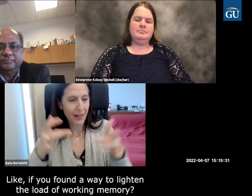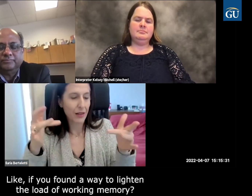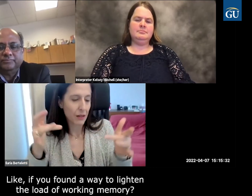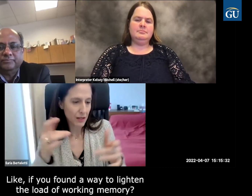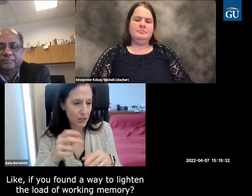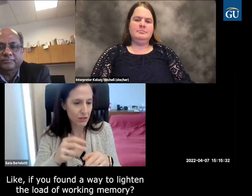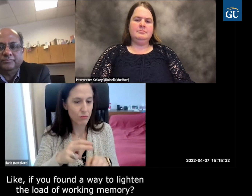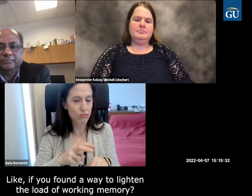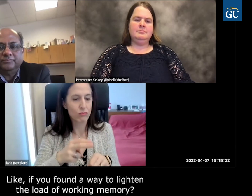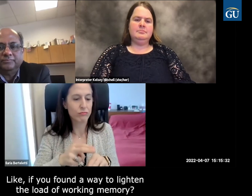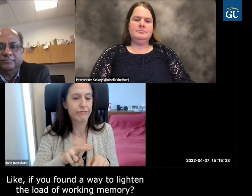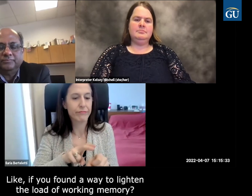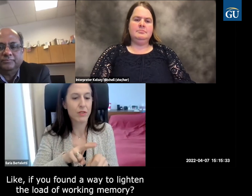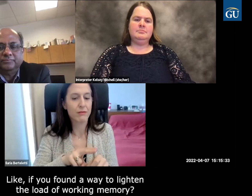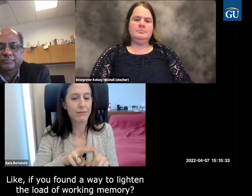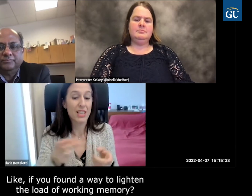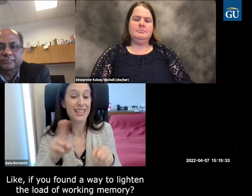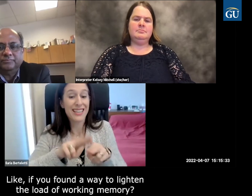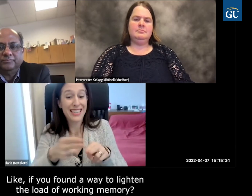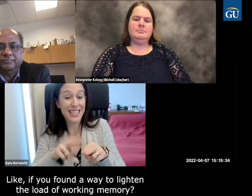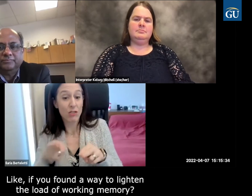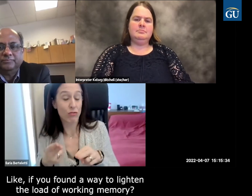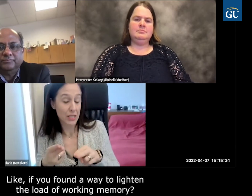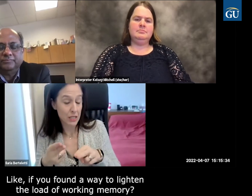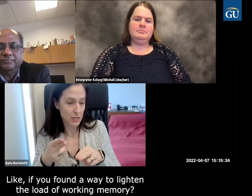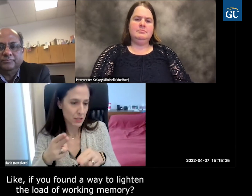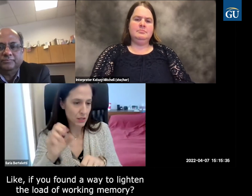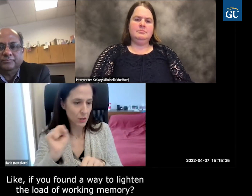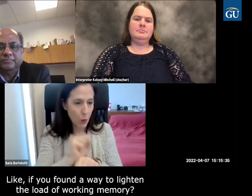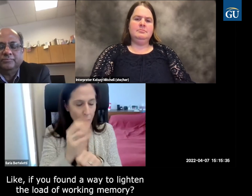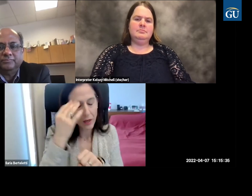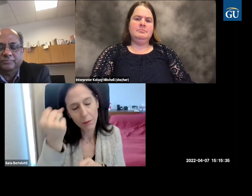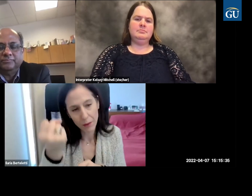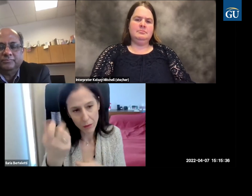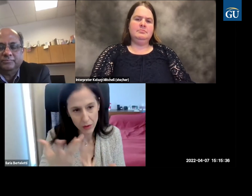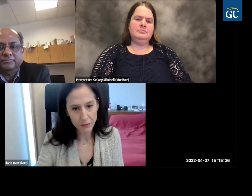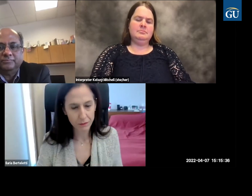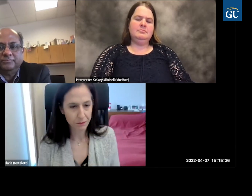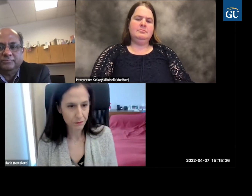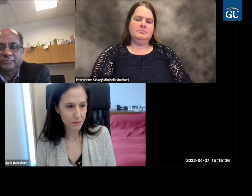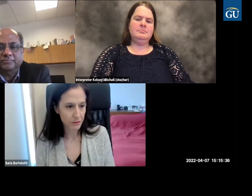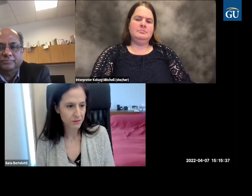the lighten the load of working memory